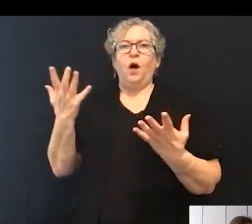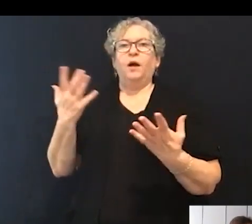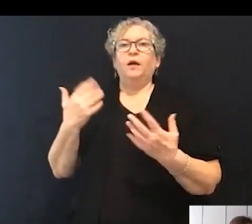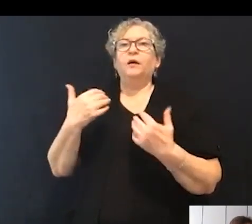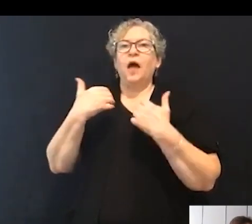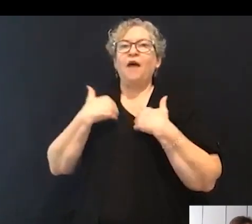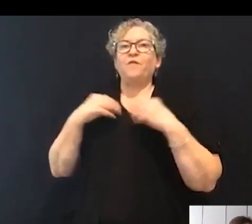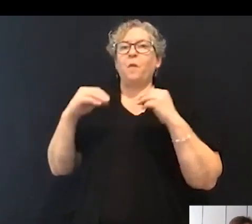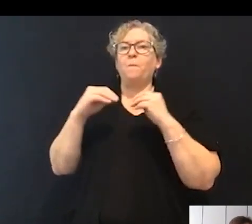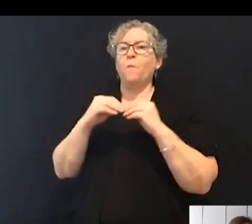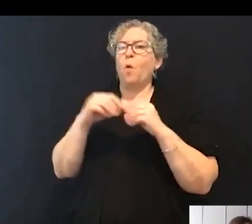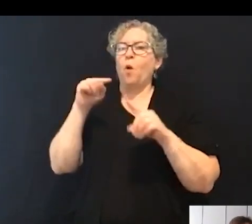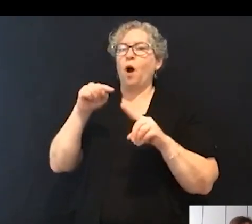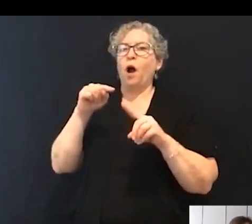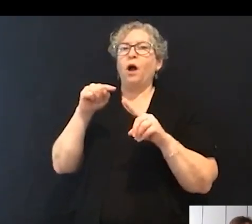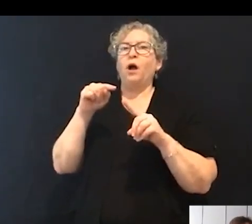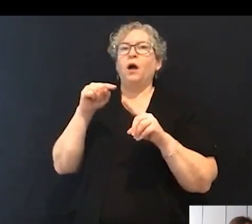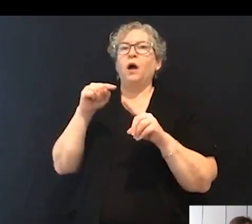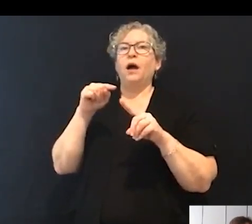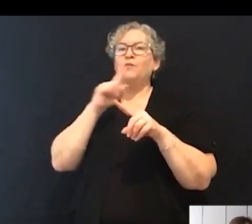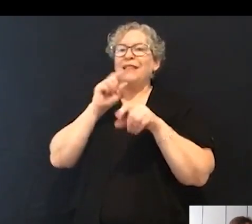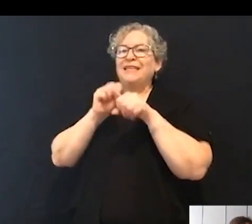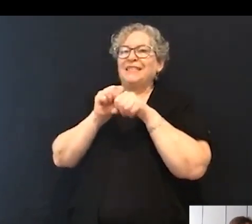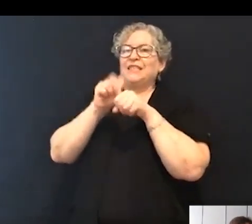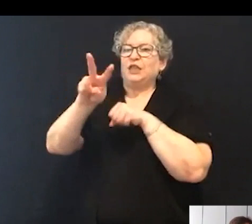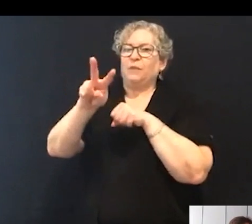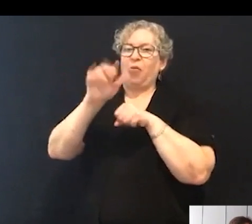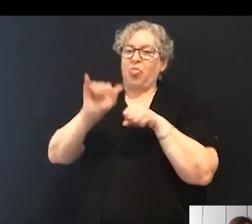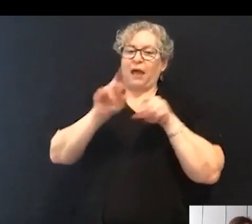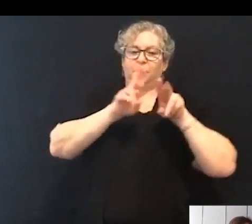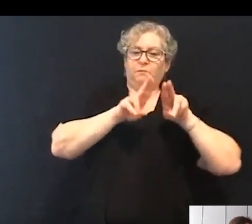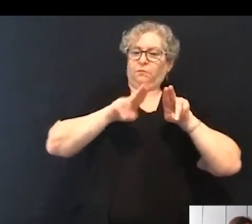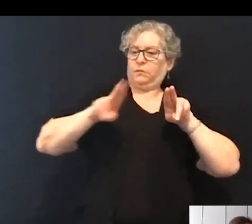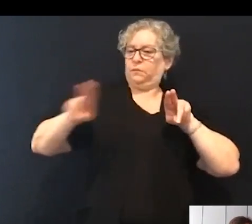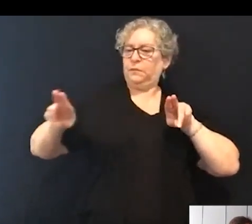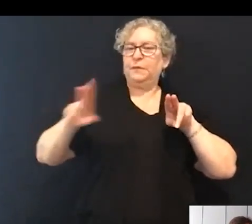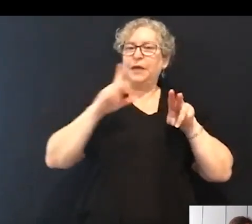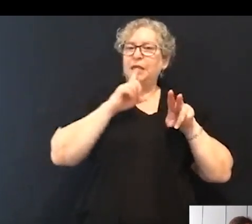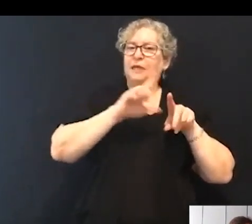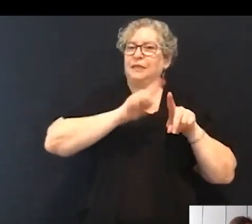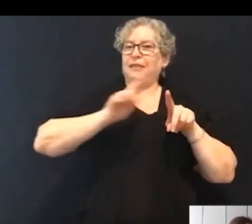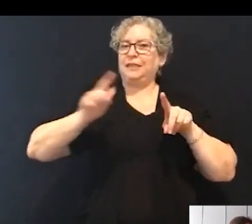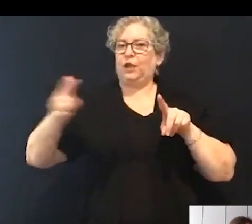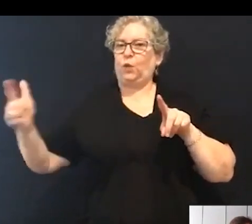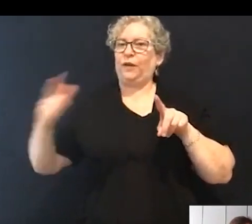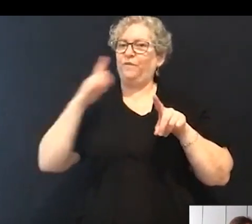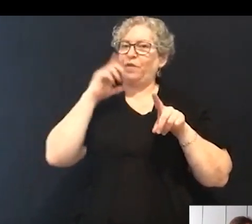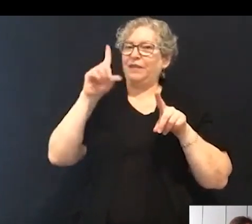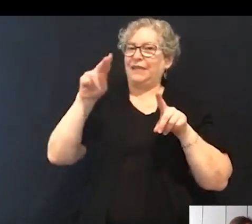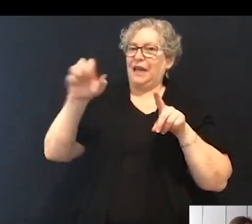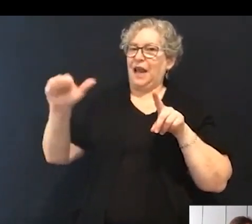that it skips mutated sequences off the DNA that have a flaw.